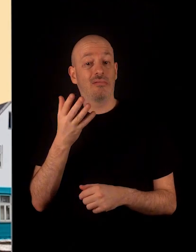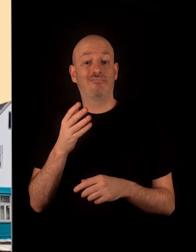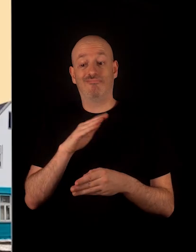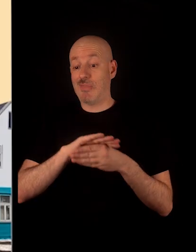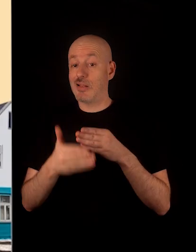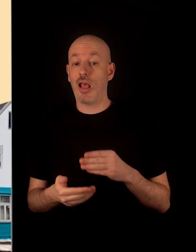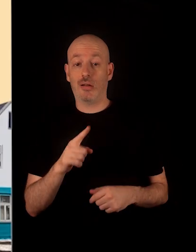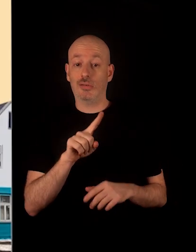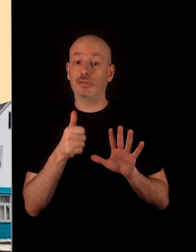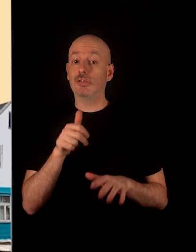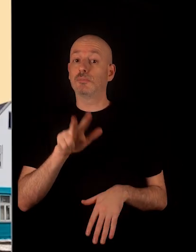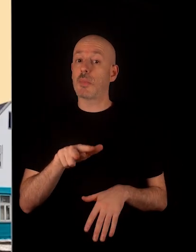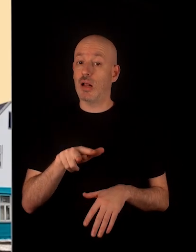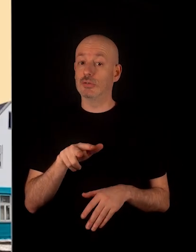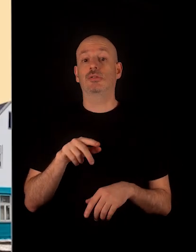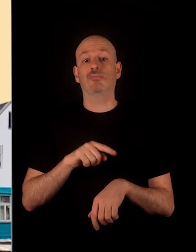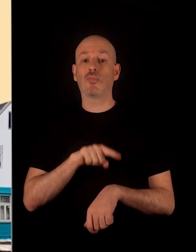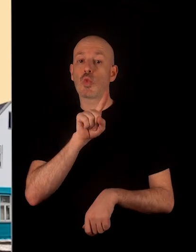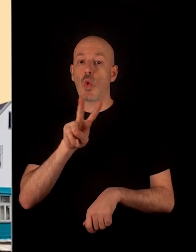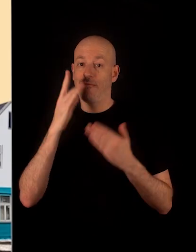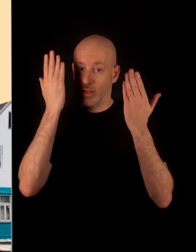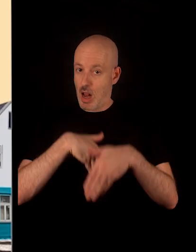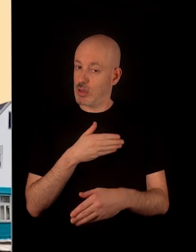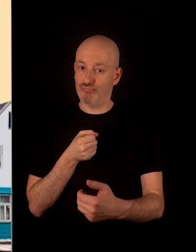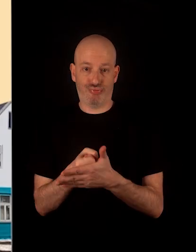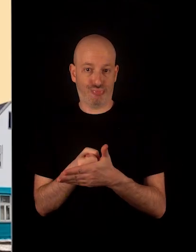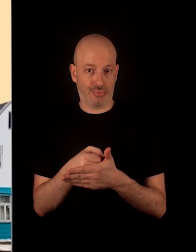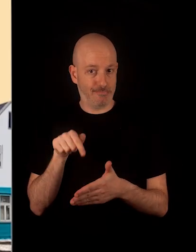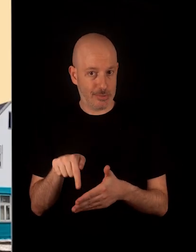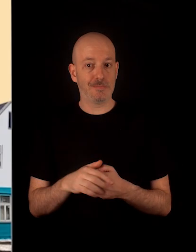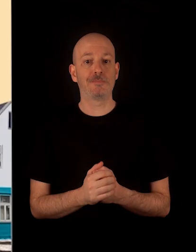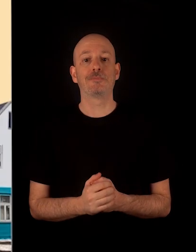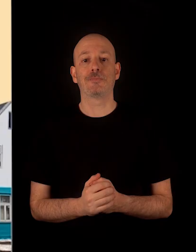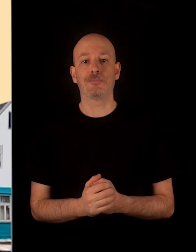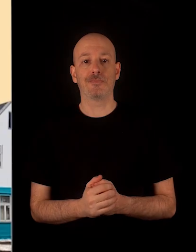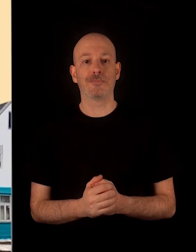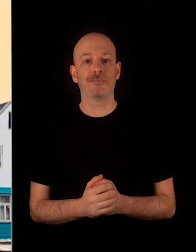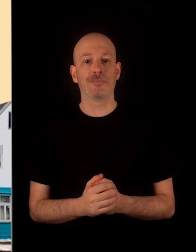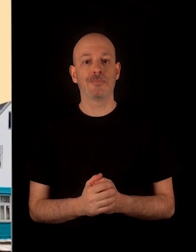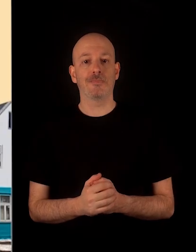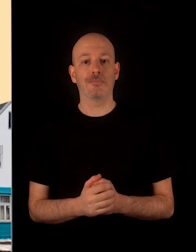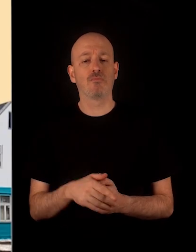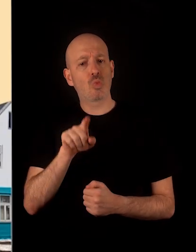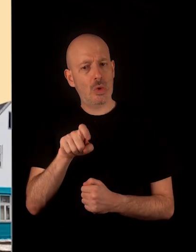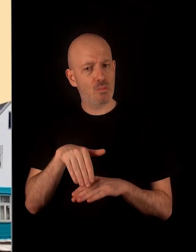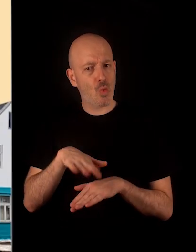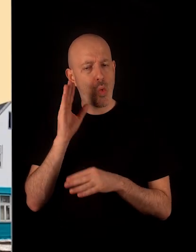This is the platform of the Goethe-Institut where all projects with funding are included. You will need to create an account